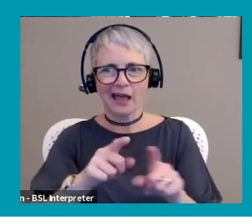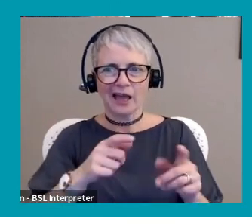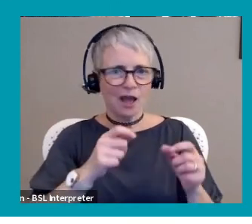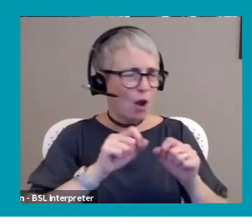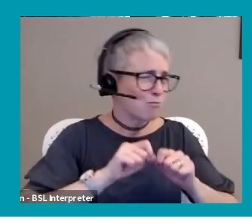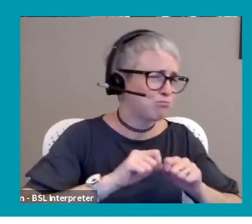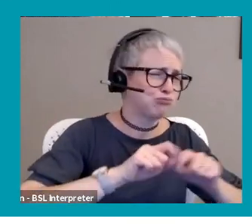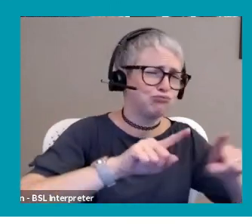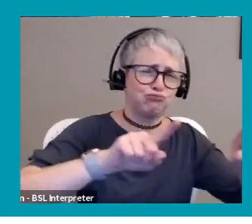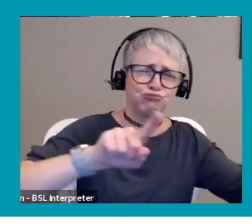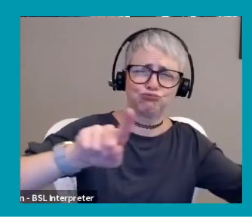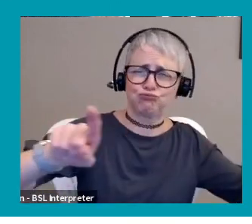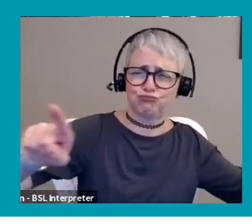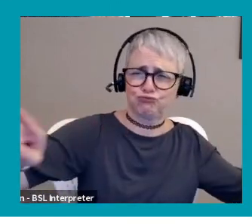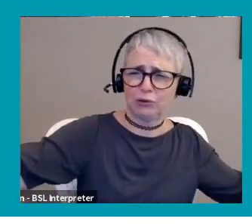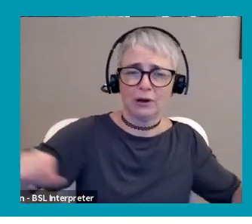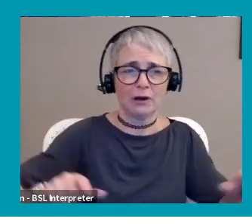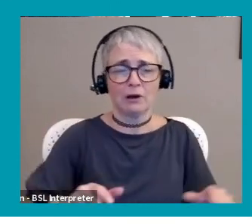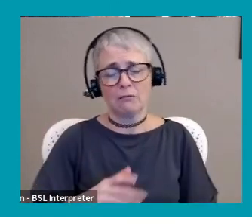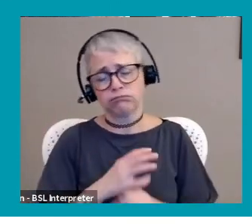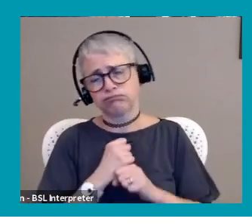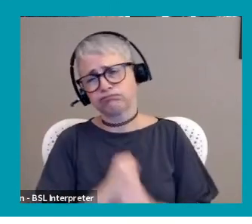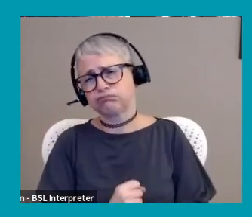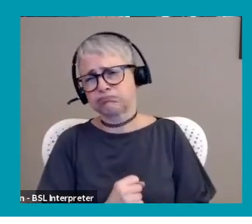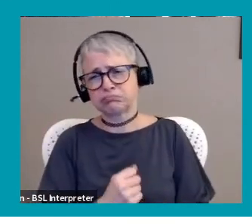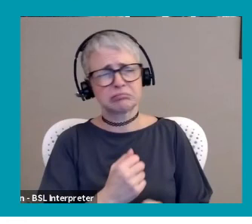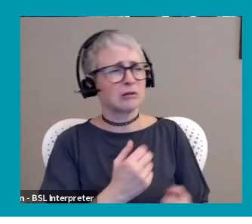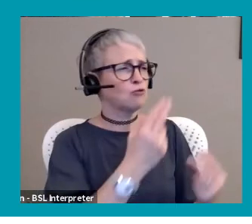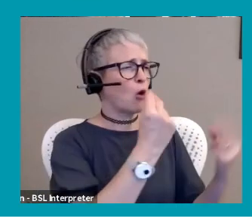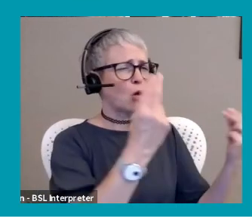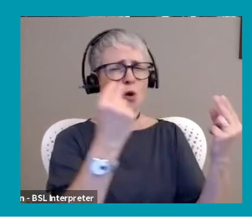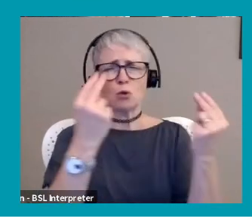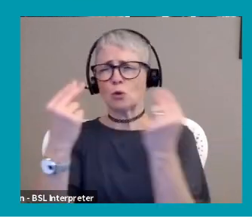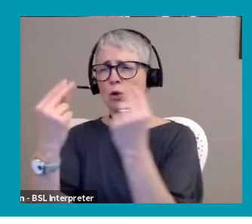overwhelmed and they just want to give up. Becuase they have applied to multiple jobs